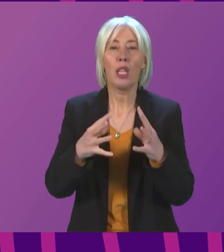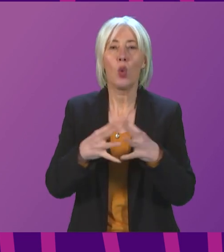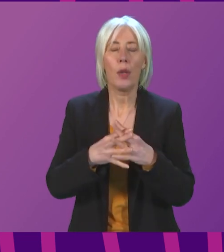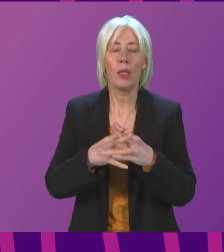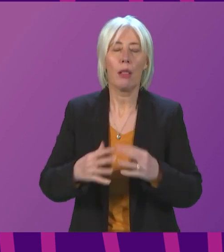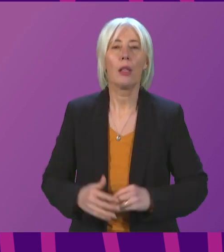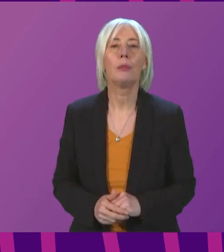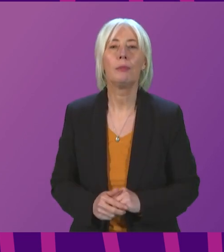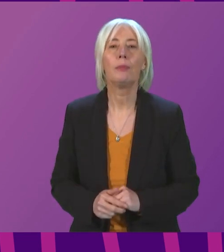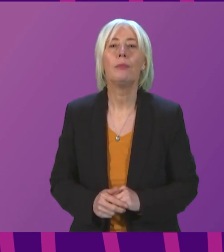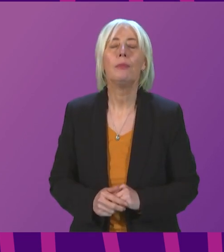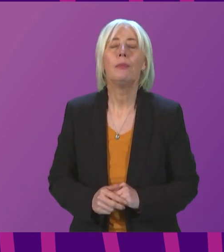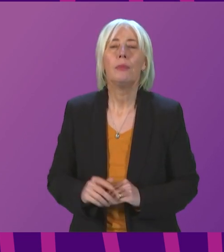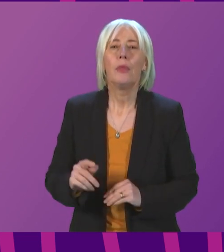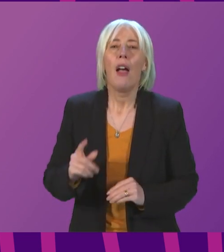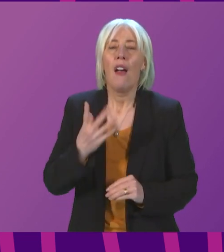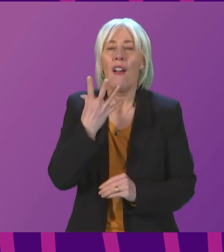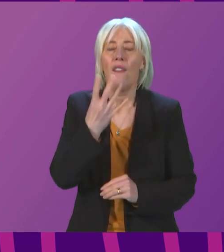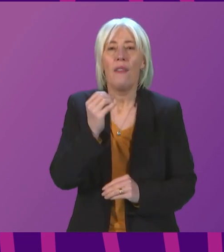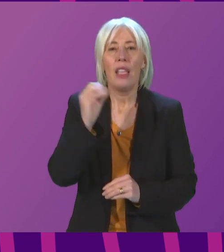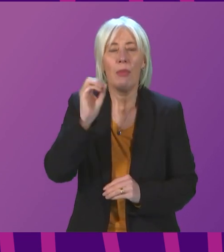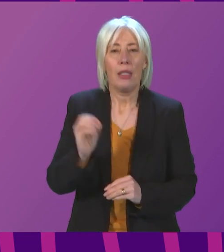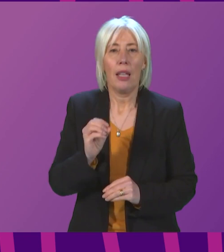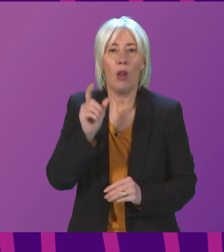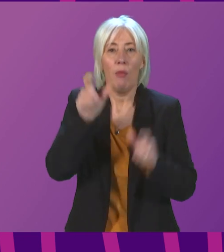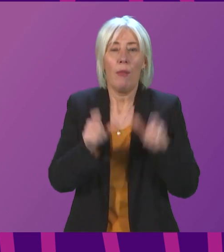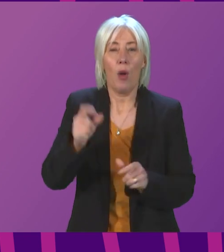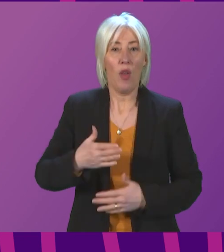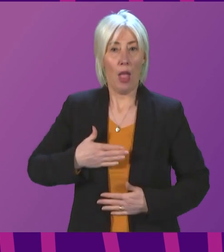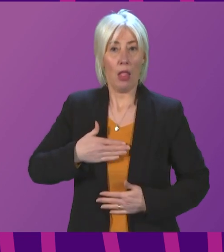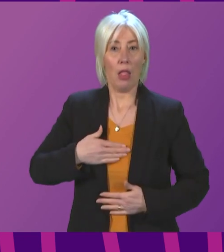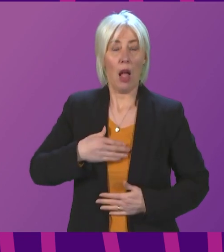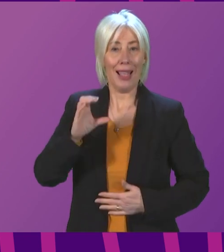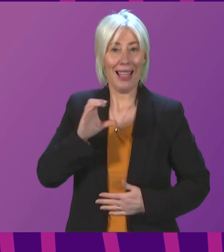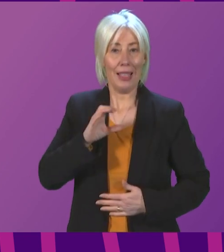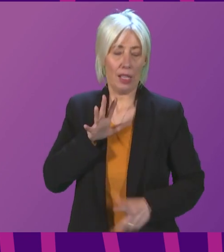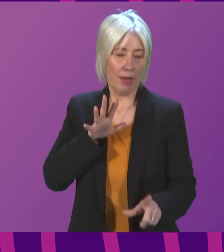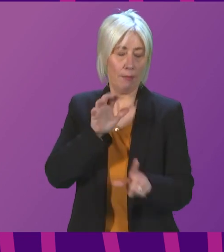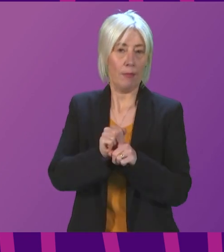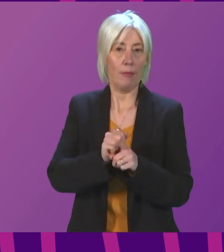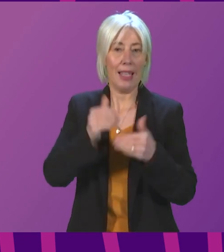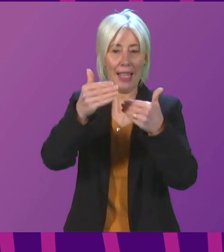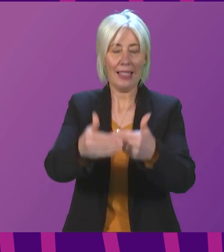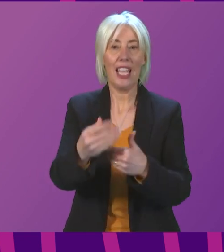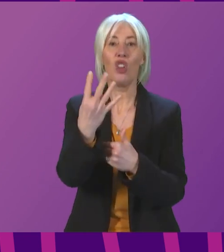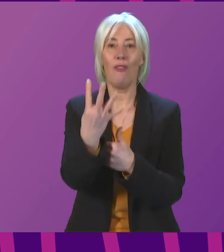of people will welcome. Fifty per cent of lung cancer patients are diagnosed at stage 4, and mortality rates for that cancer are high.